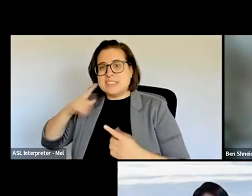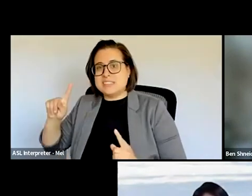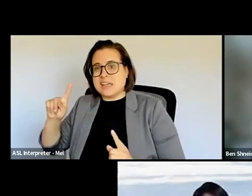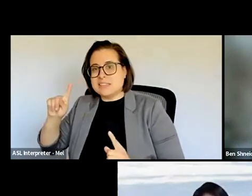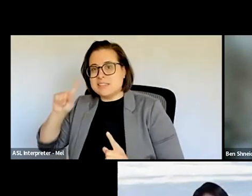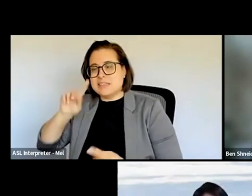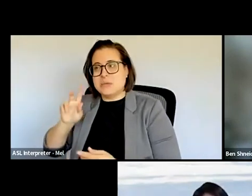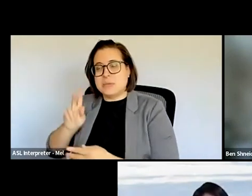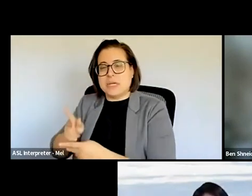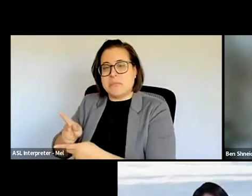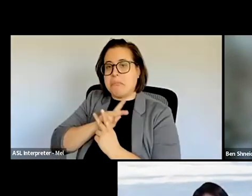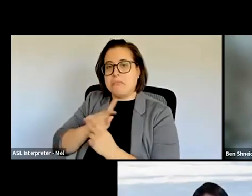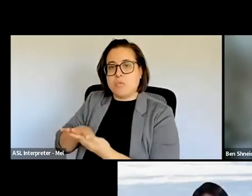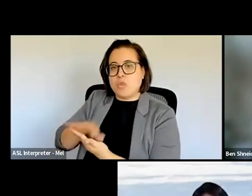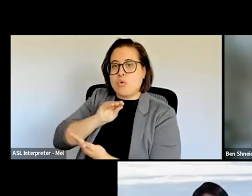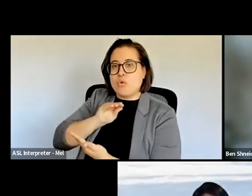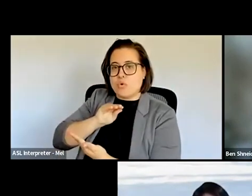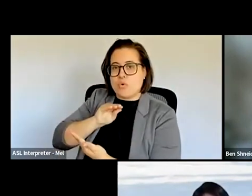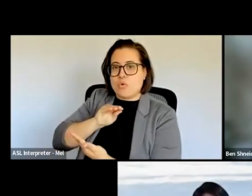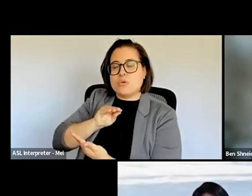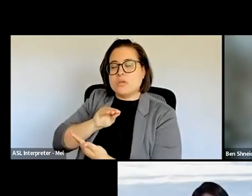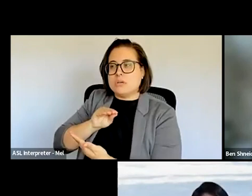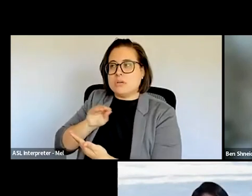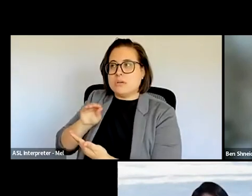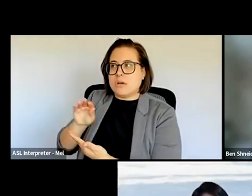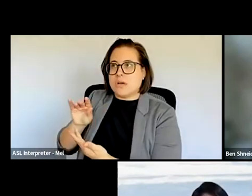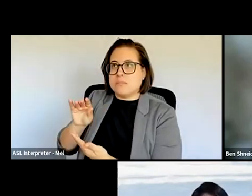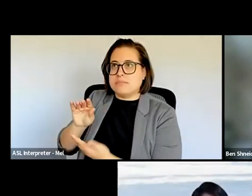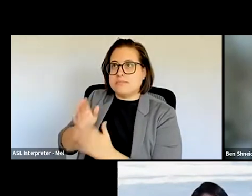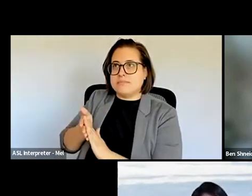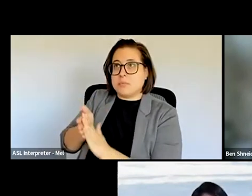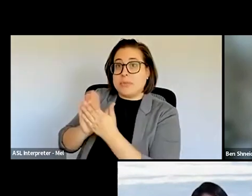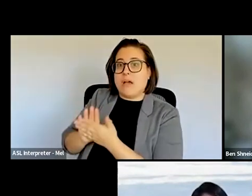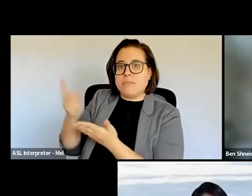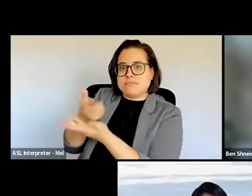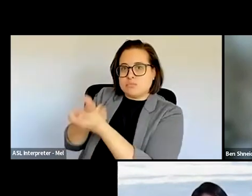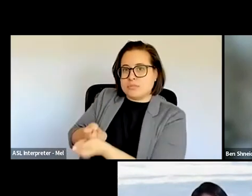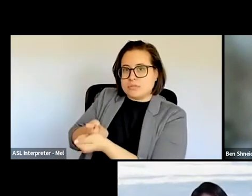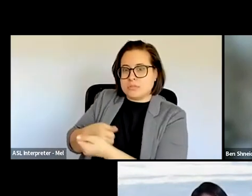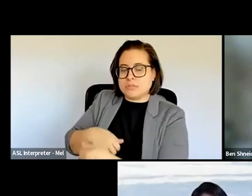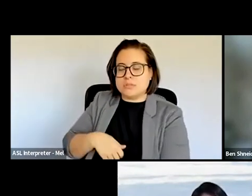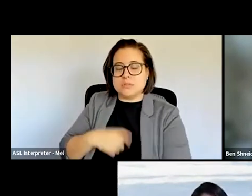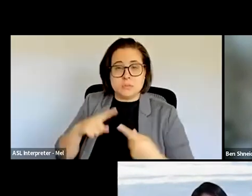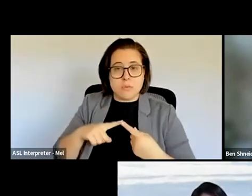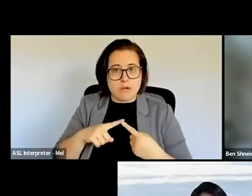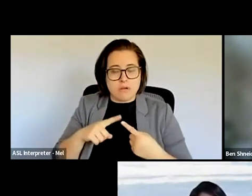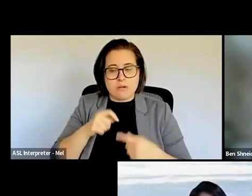it something we can reasonably trust right, one is that you know the ability to understand